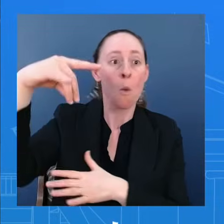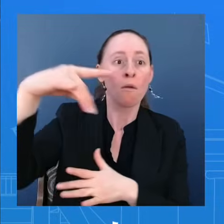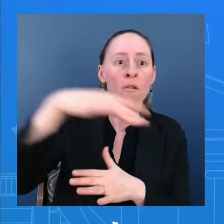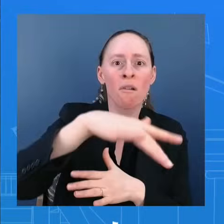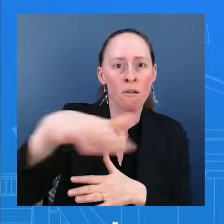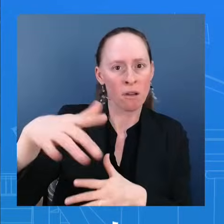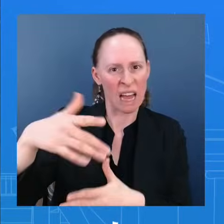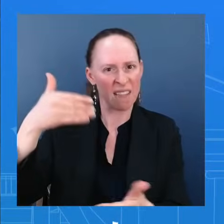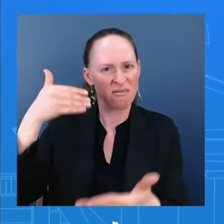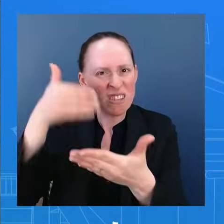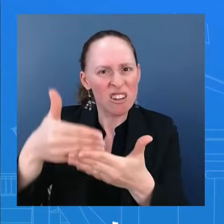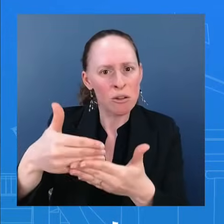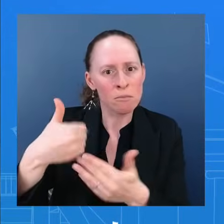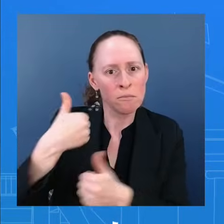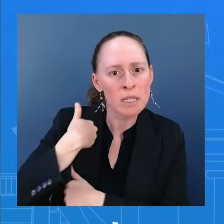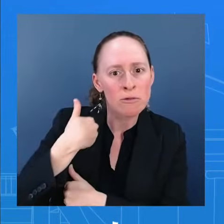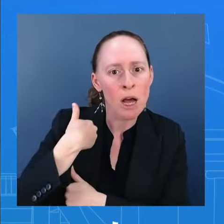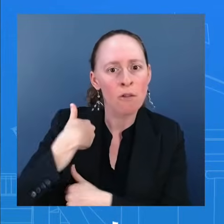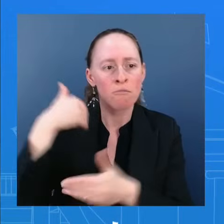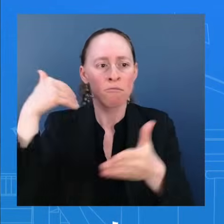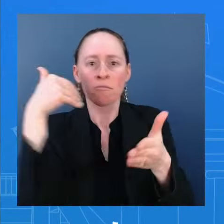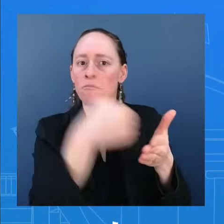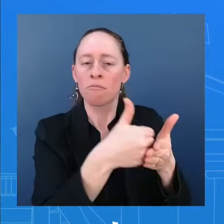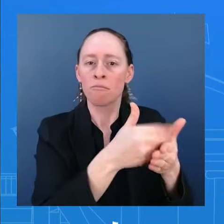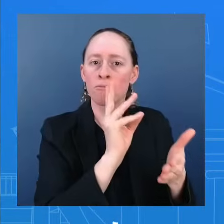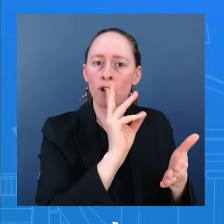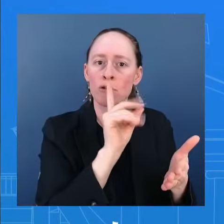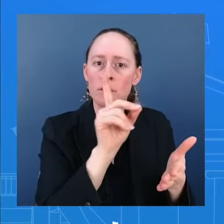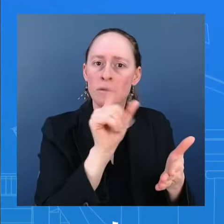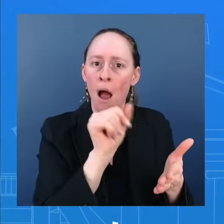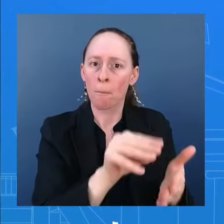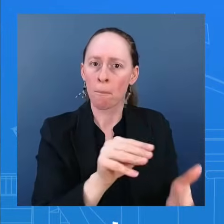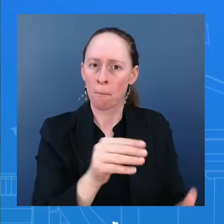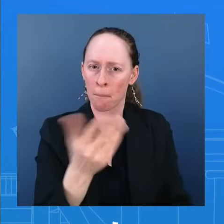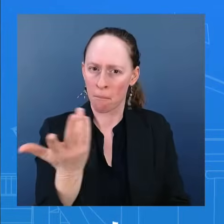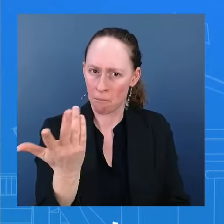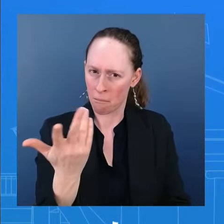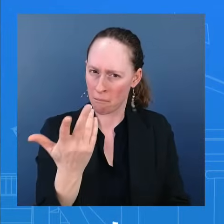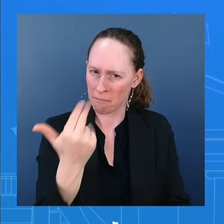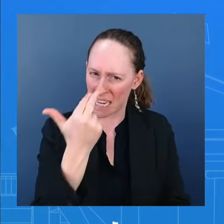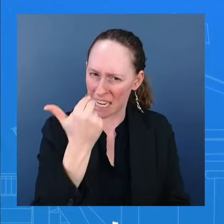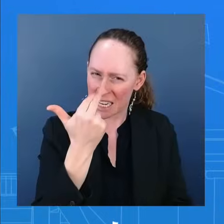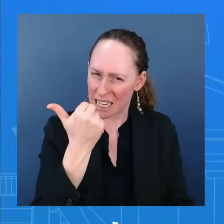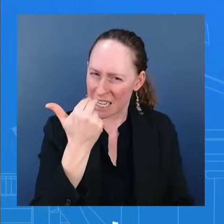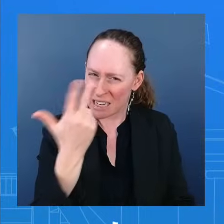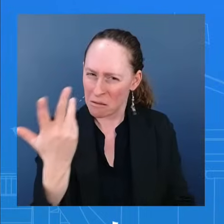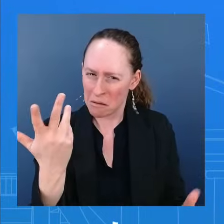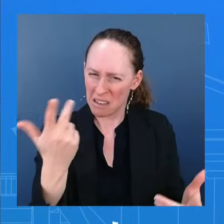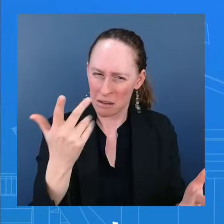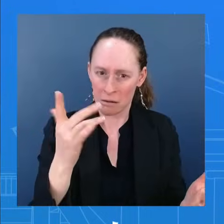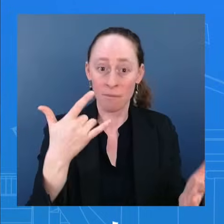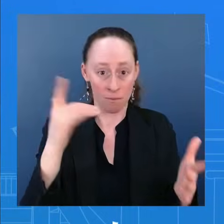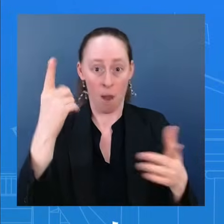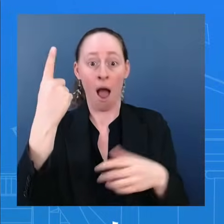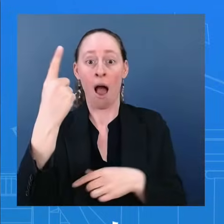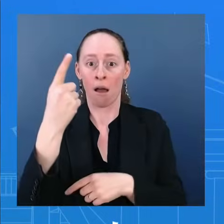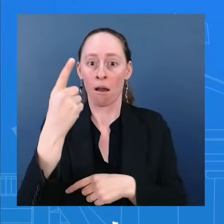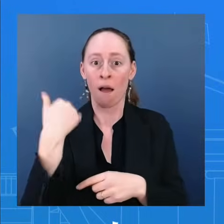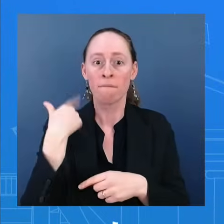about public safety threats because a medevac helicopter was prevented from transporting a seriously injured patient for care because of the presence of these drones.